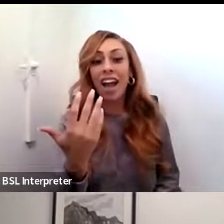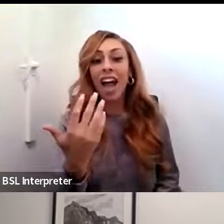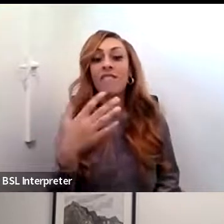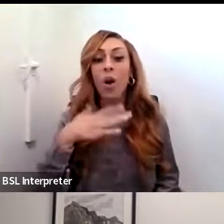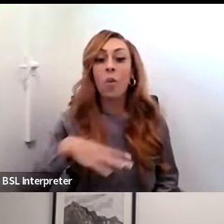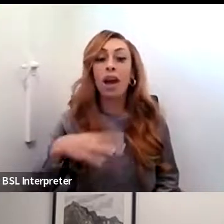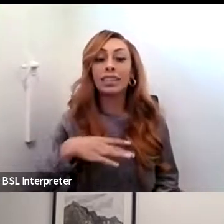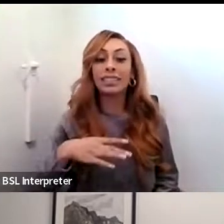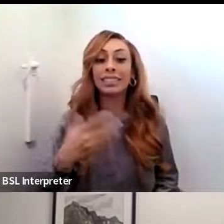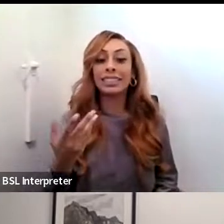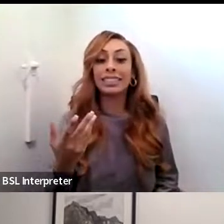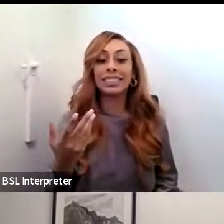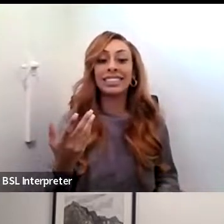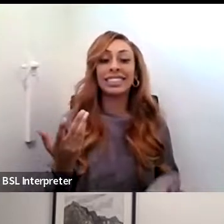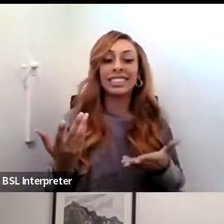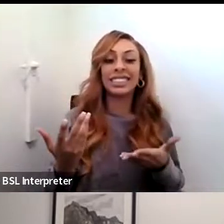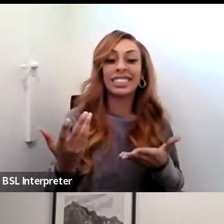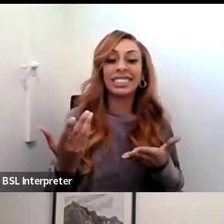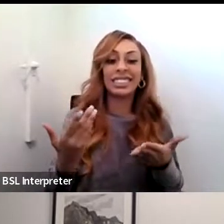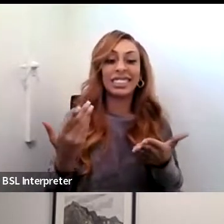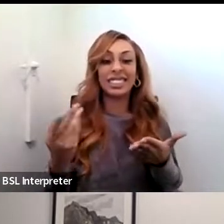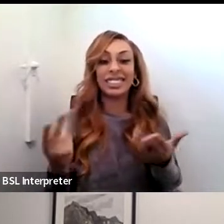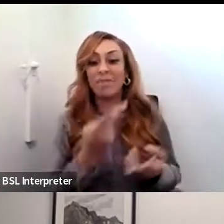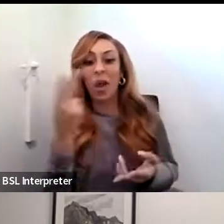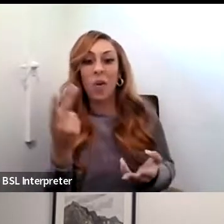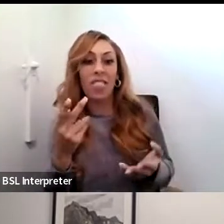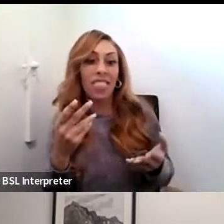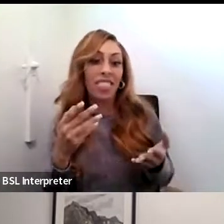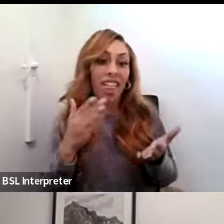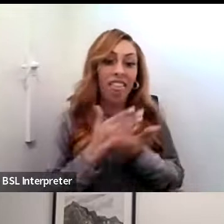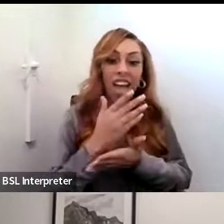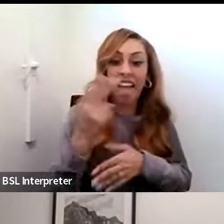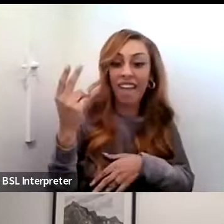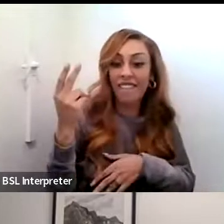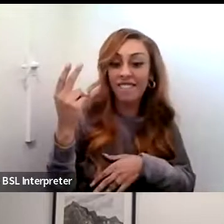So well actually, why don't you just deliver both? In different circumstances, for different people,